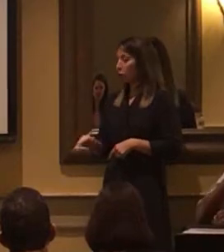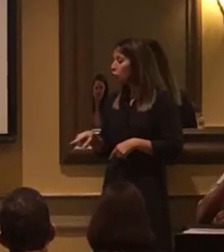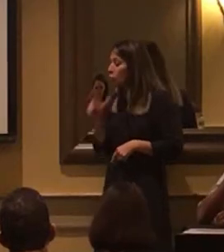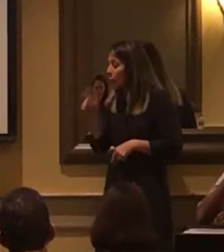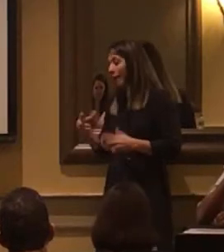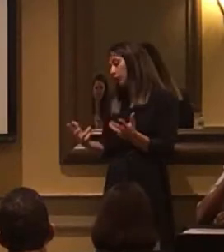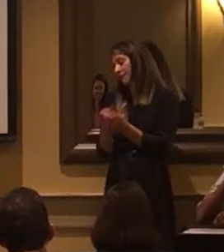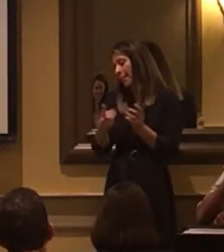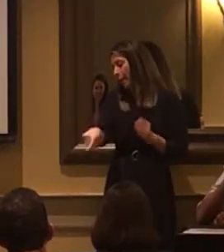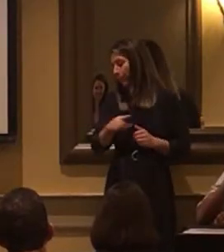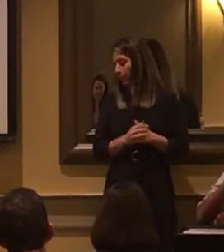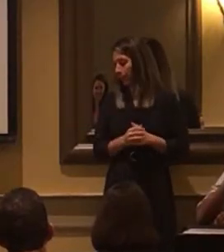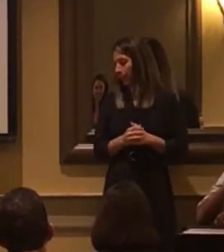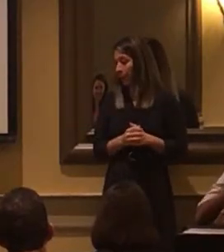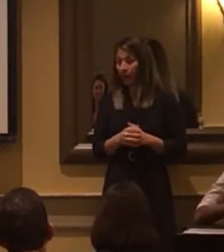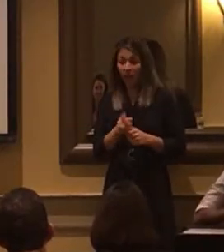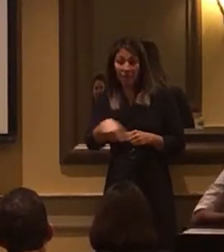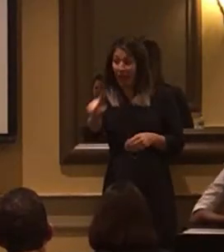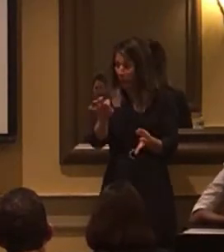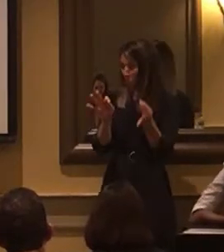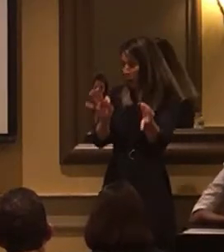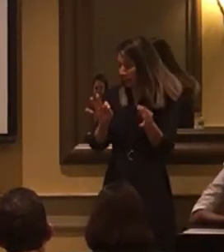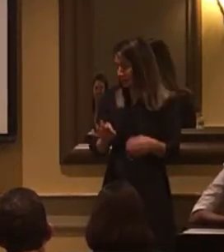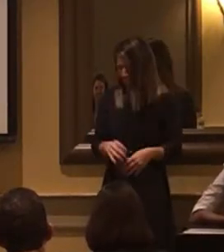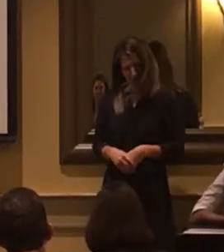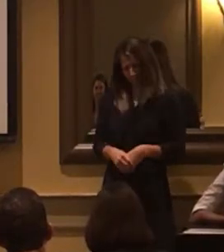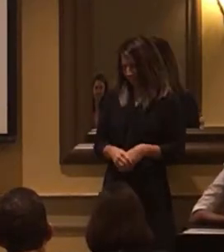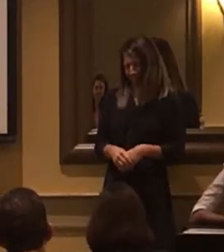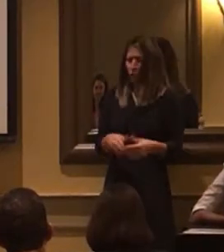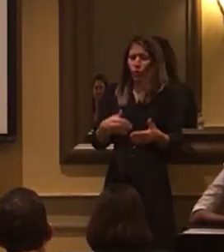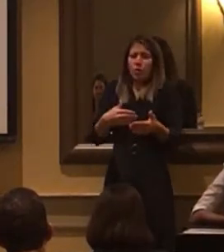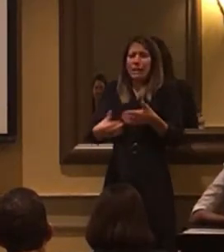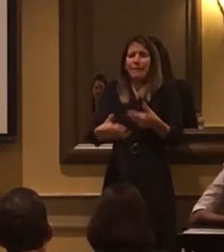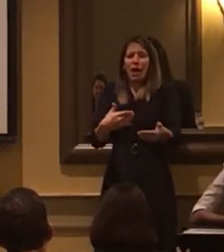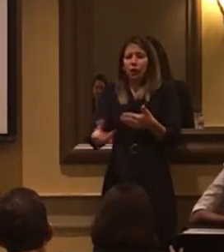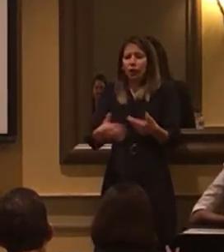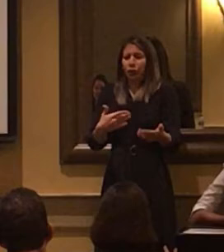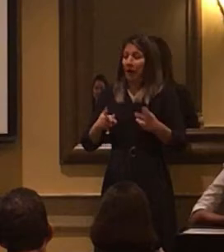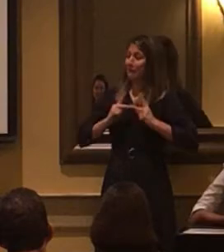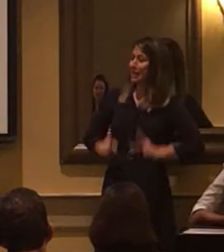in a mold and no one is perfect - whether they are physical disabilities,